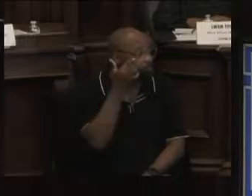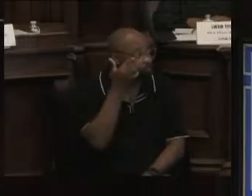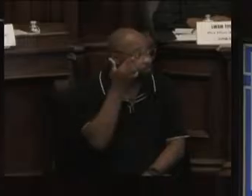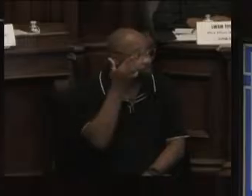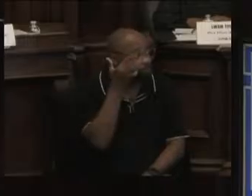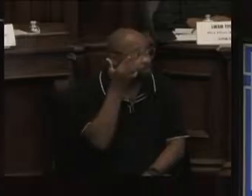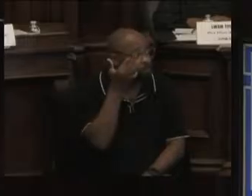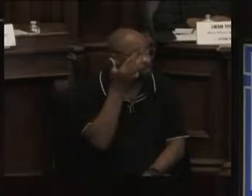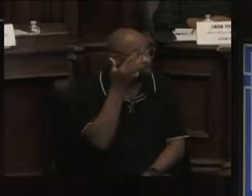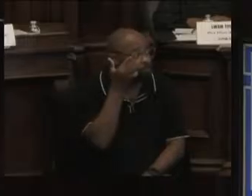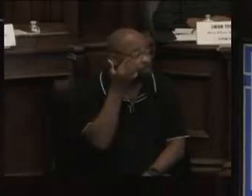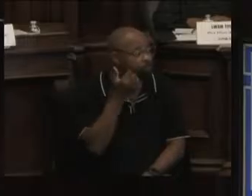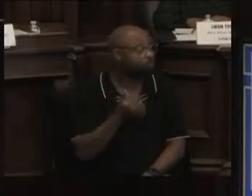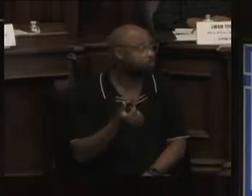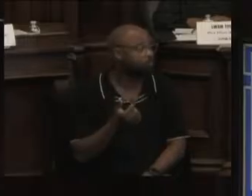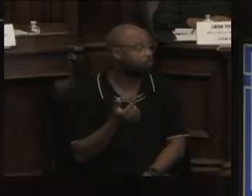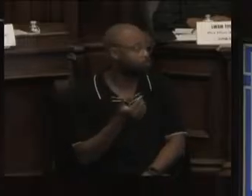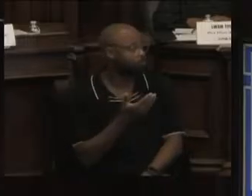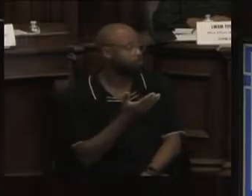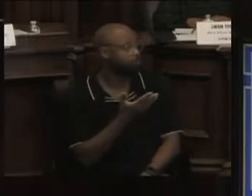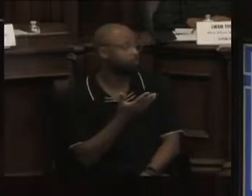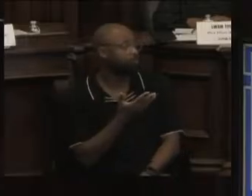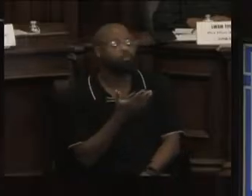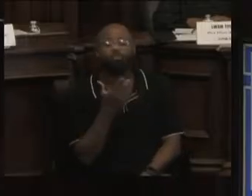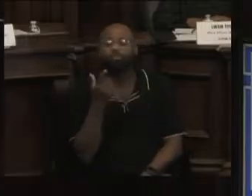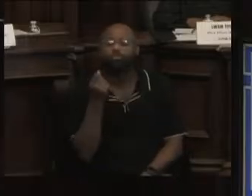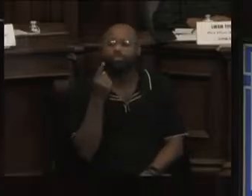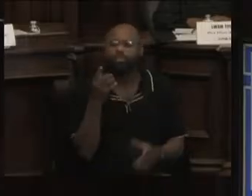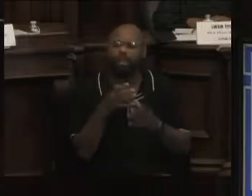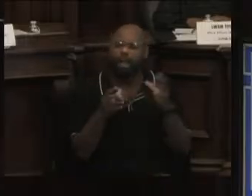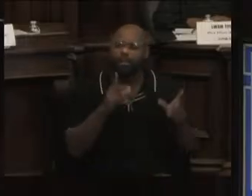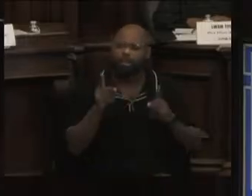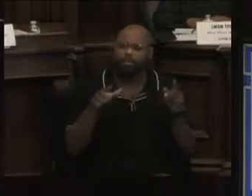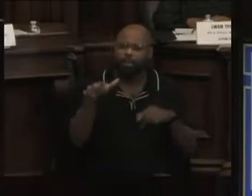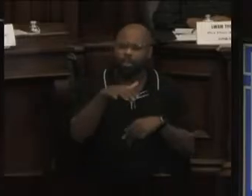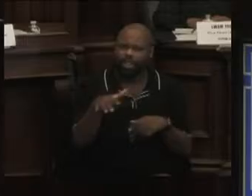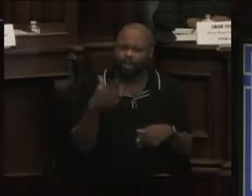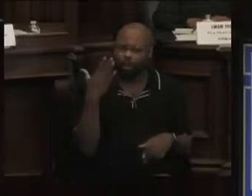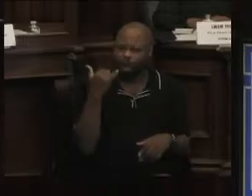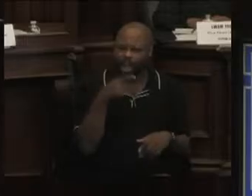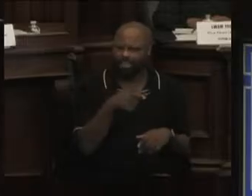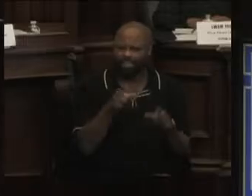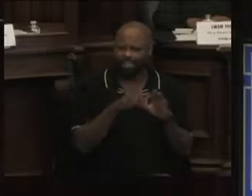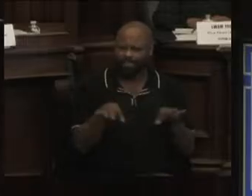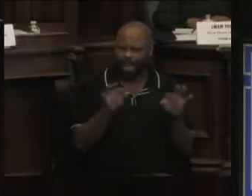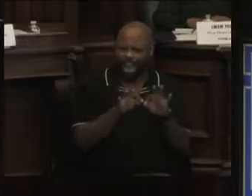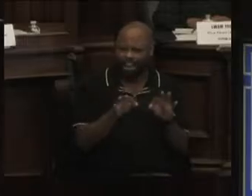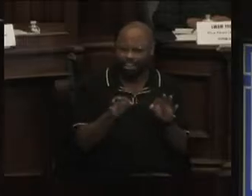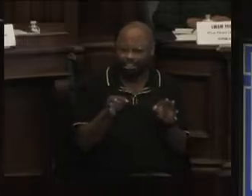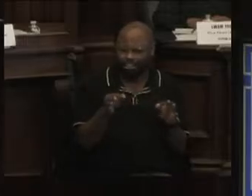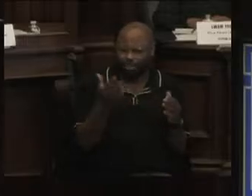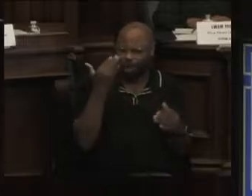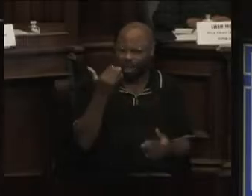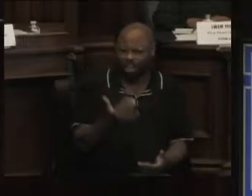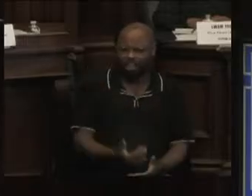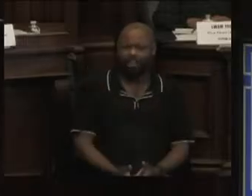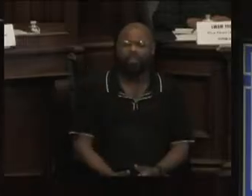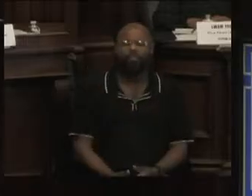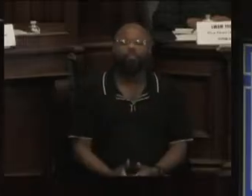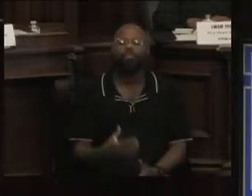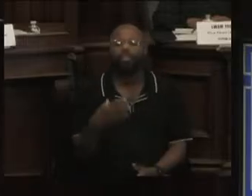and public engagement. So. You